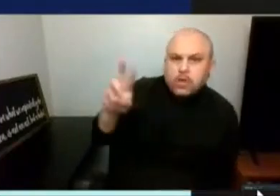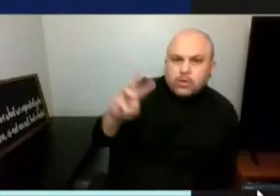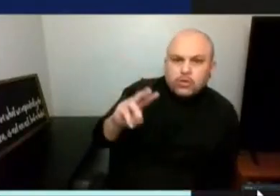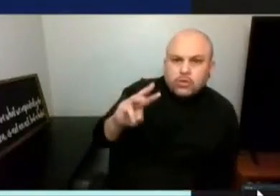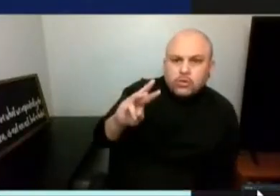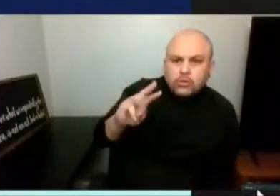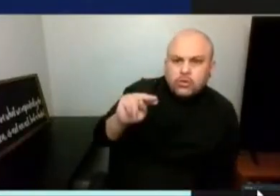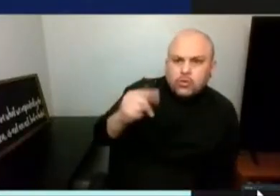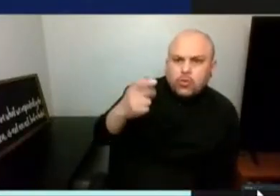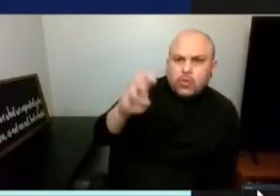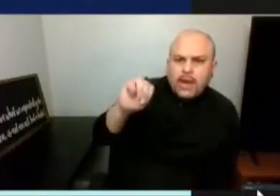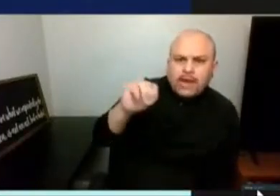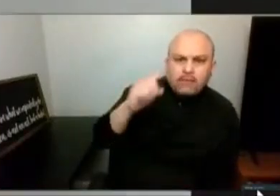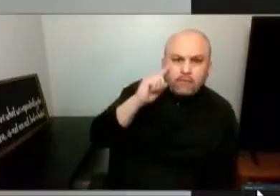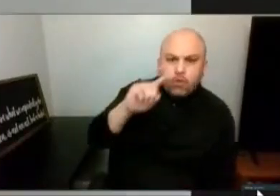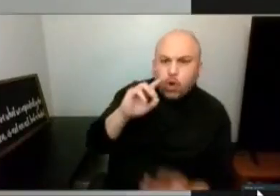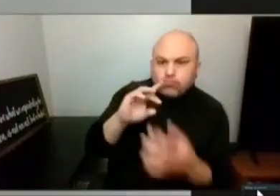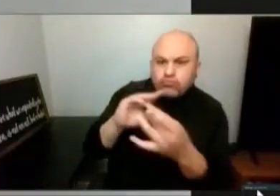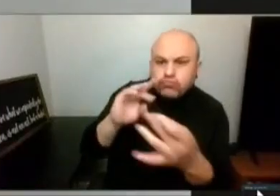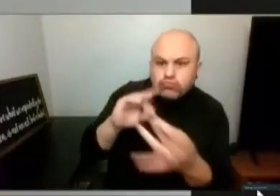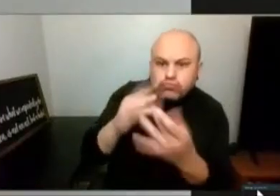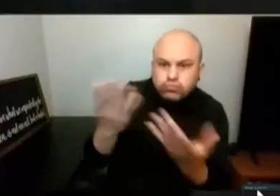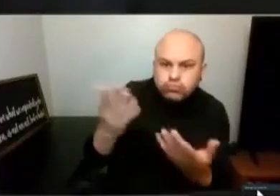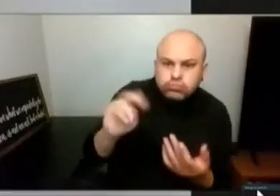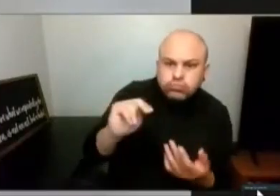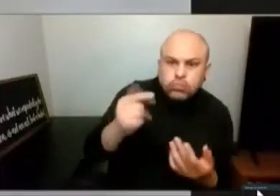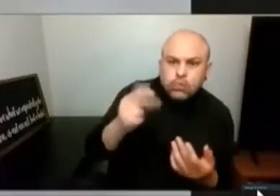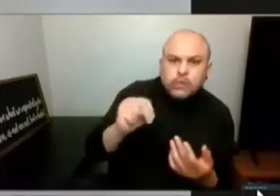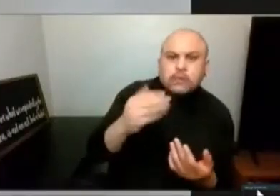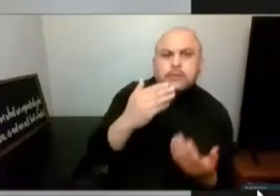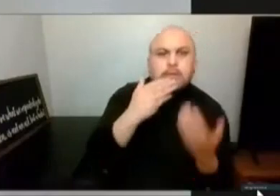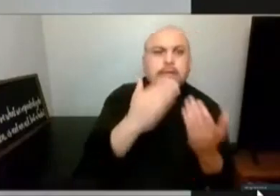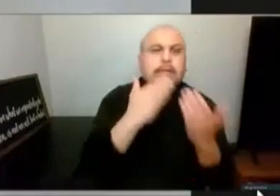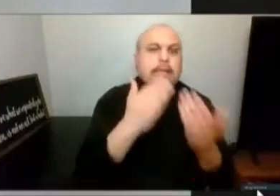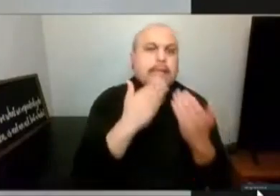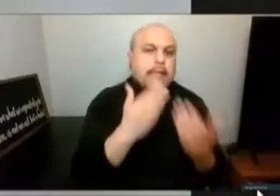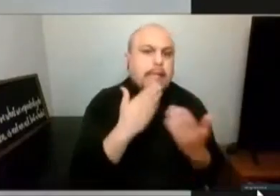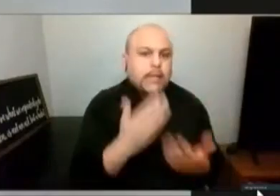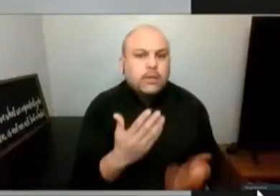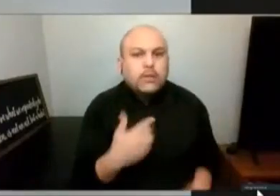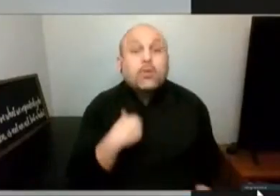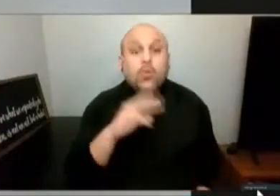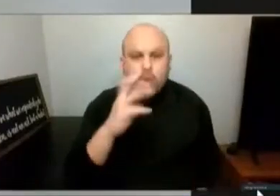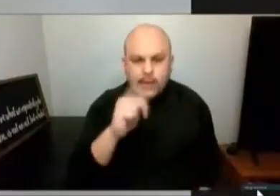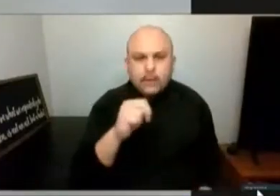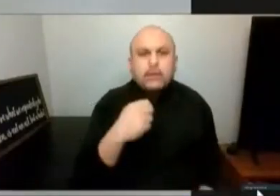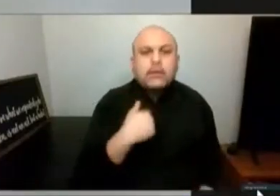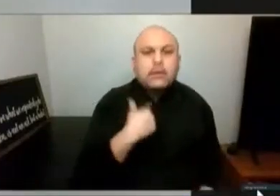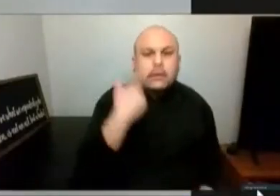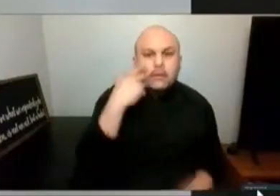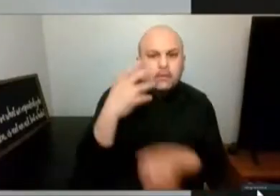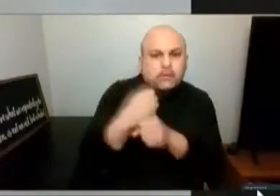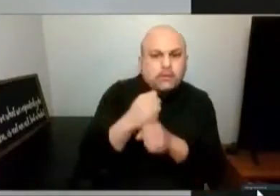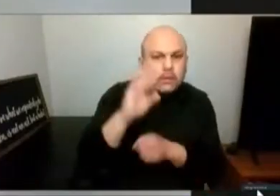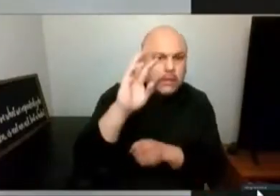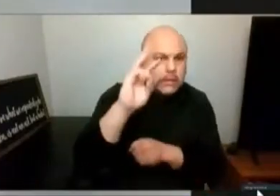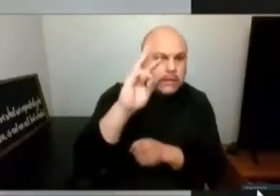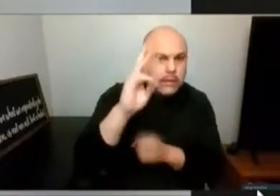Minh Wendt: Thank you, Madam Chair. So we received six requests to [unintelligible] public comments.